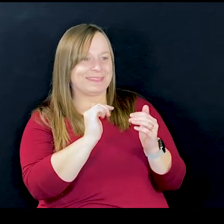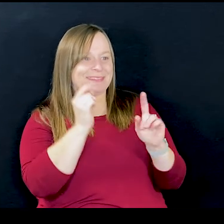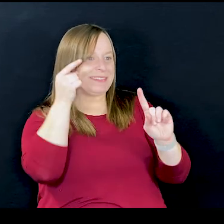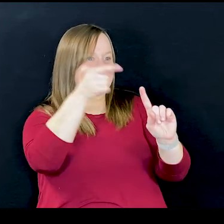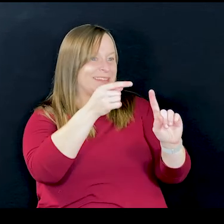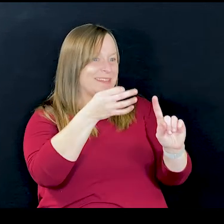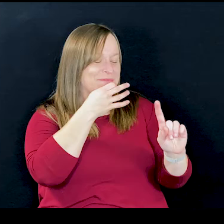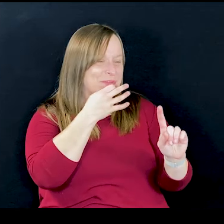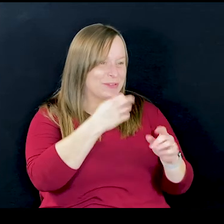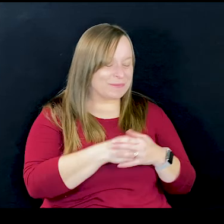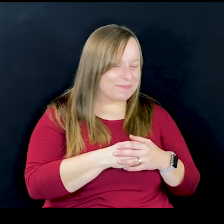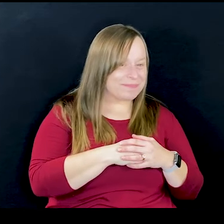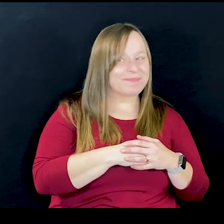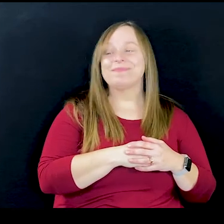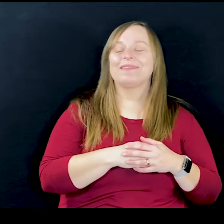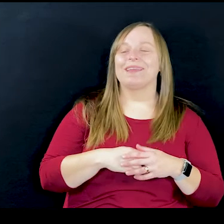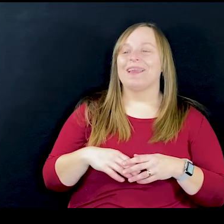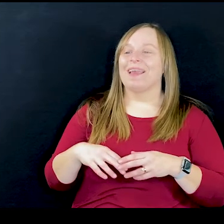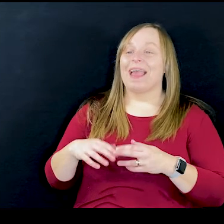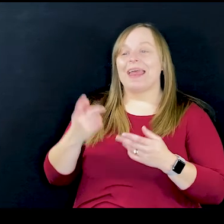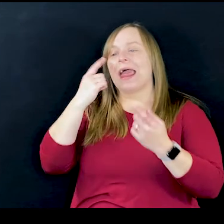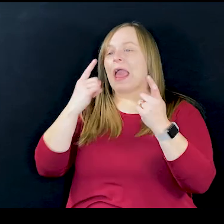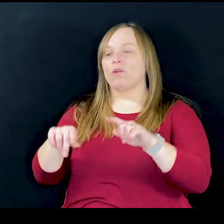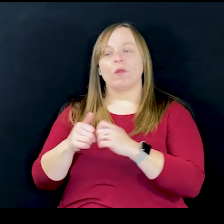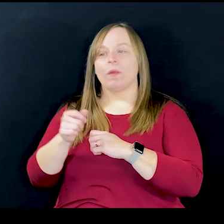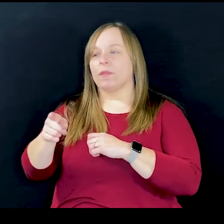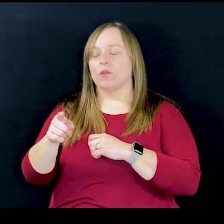some point in the near future. I agree with you.